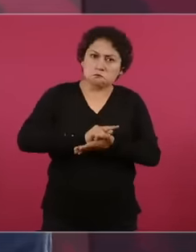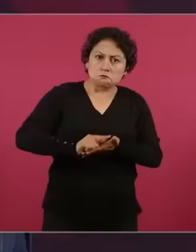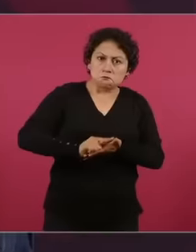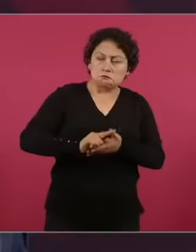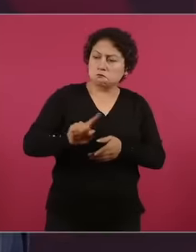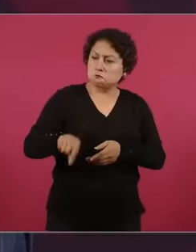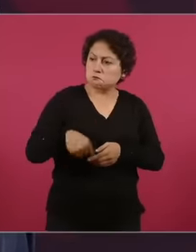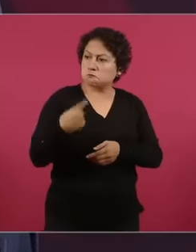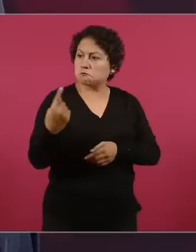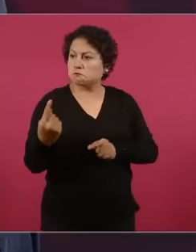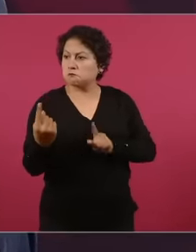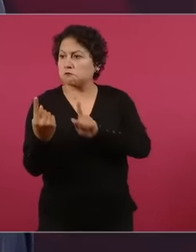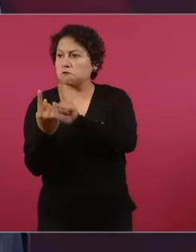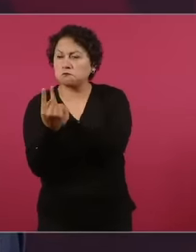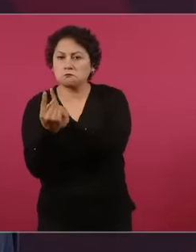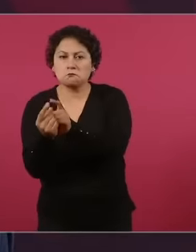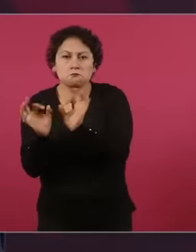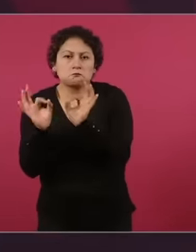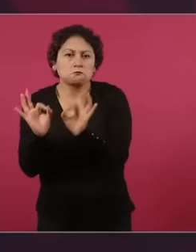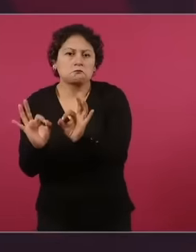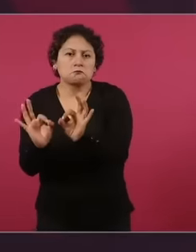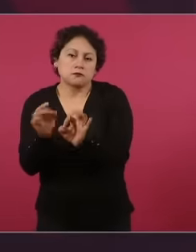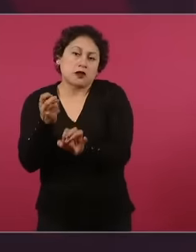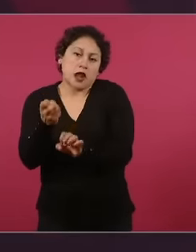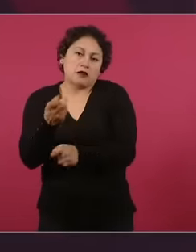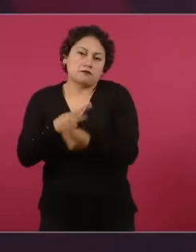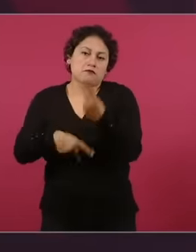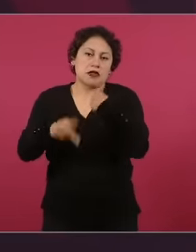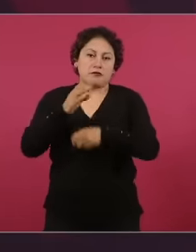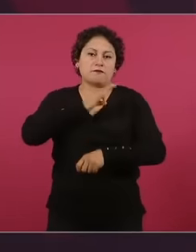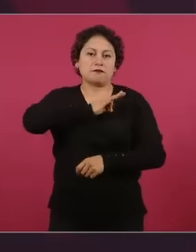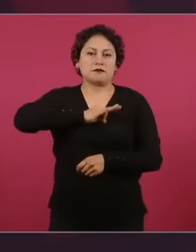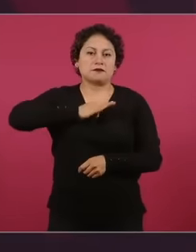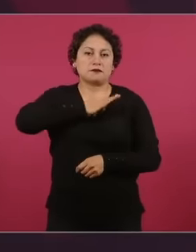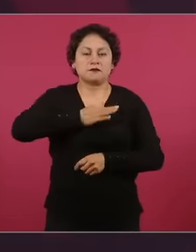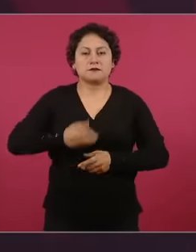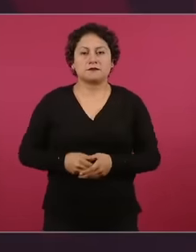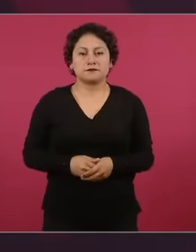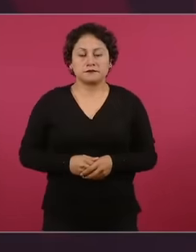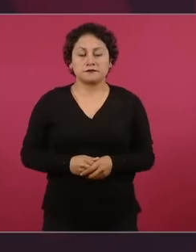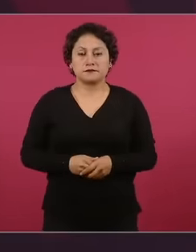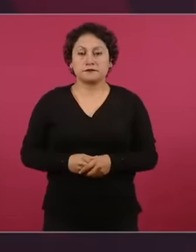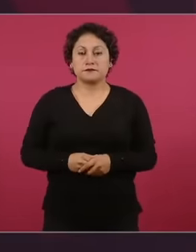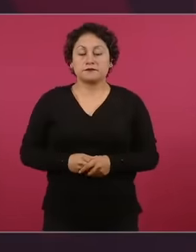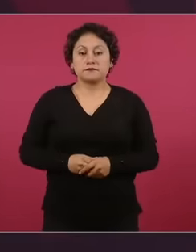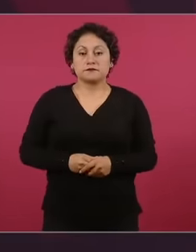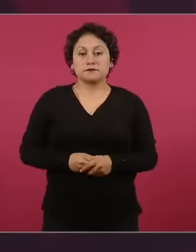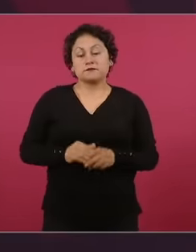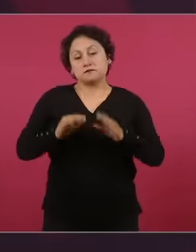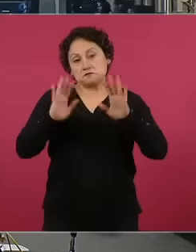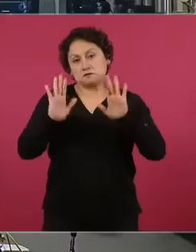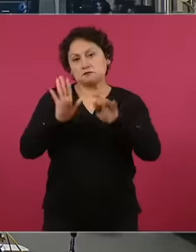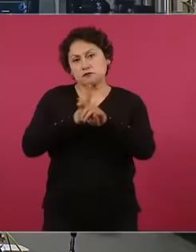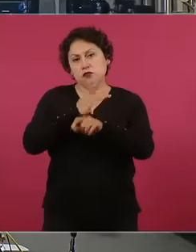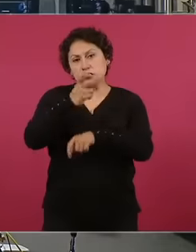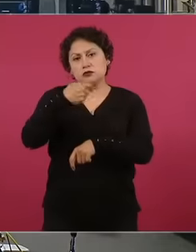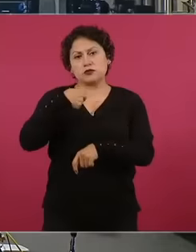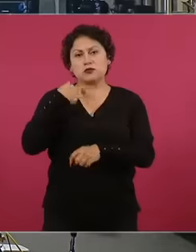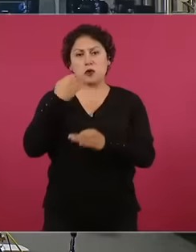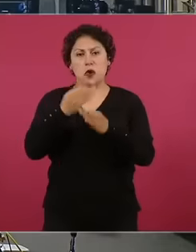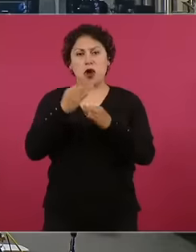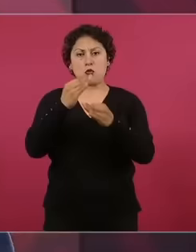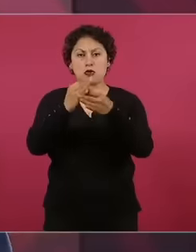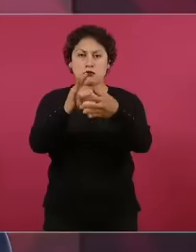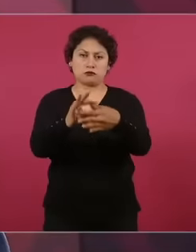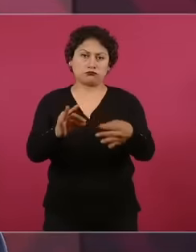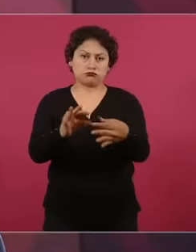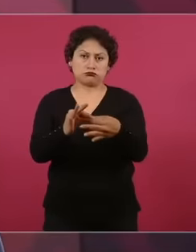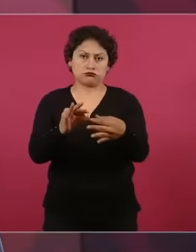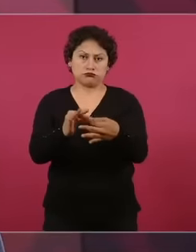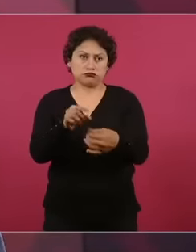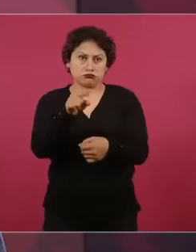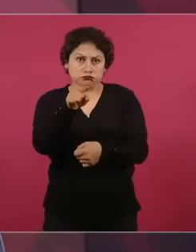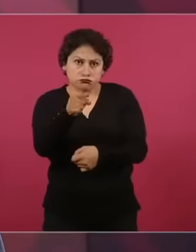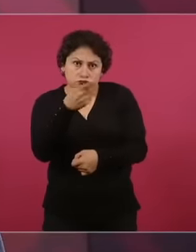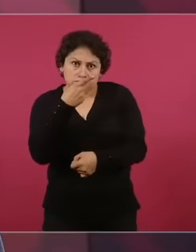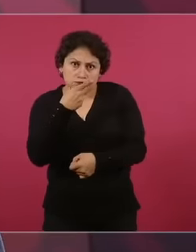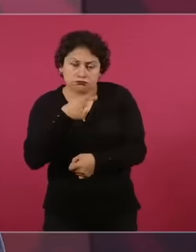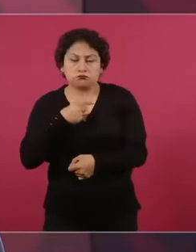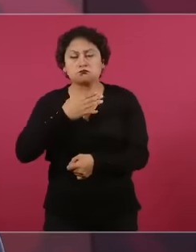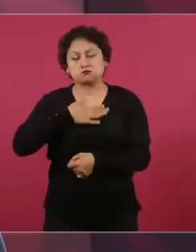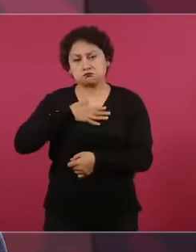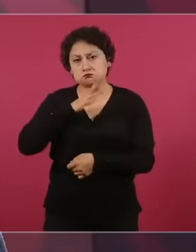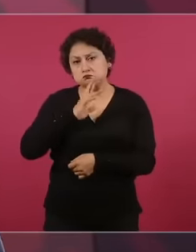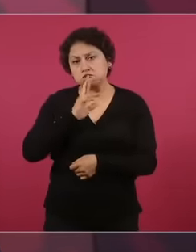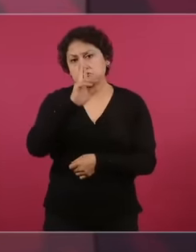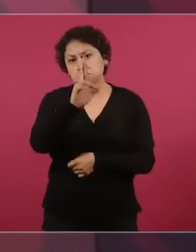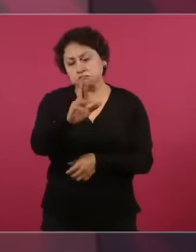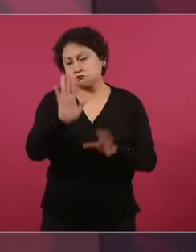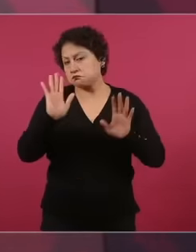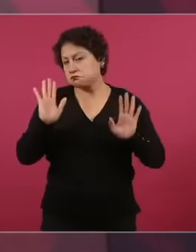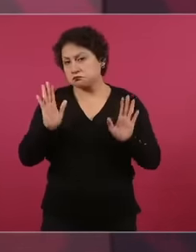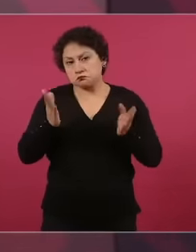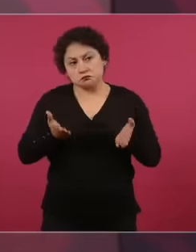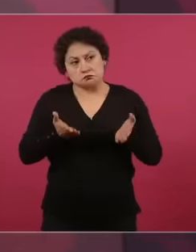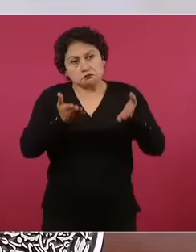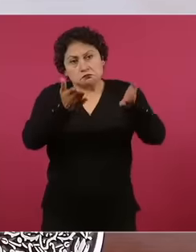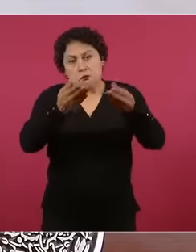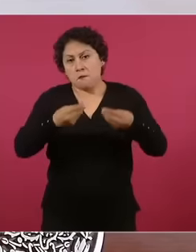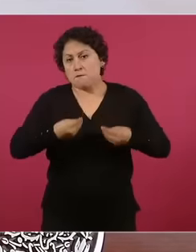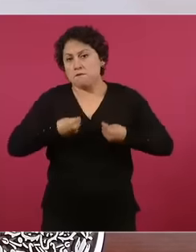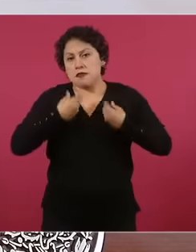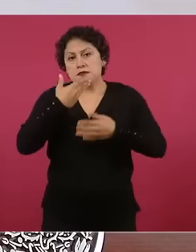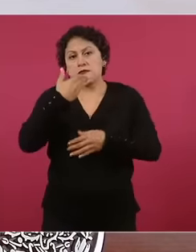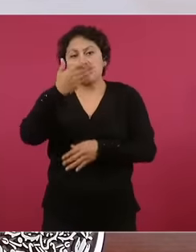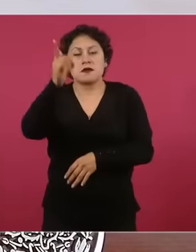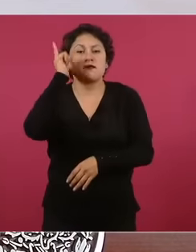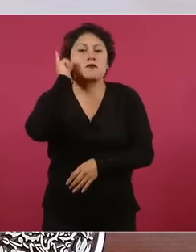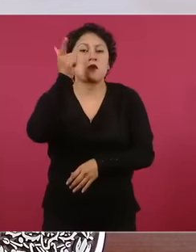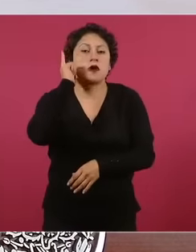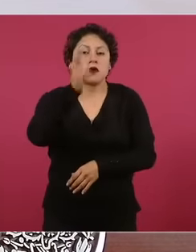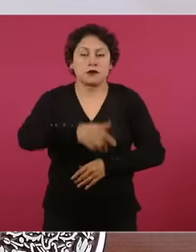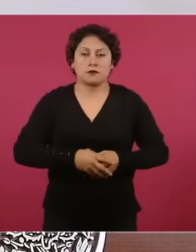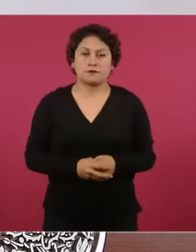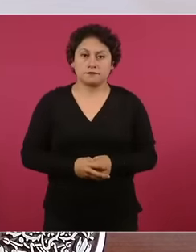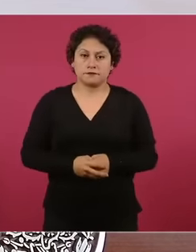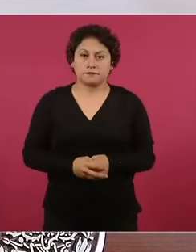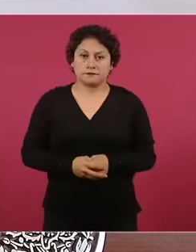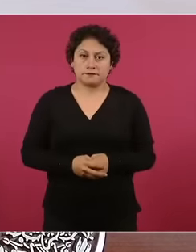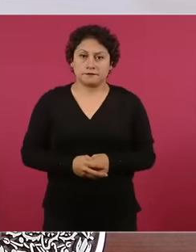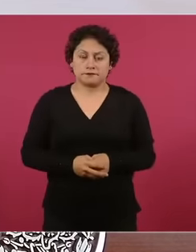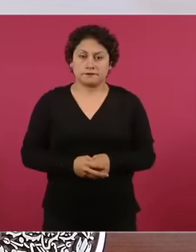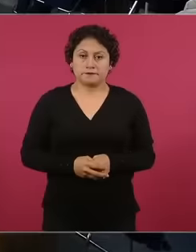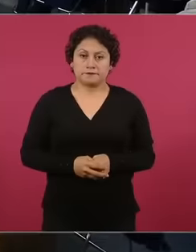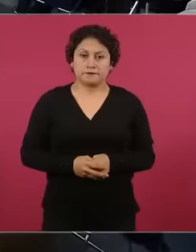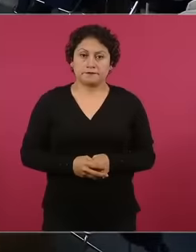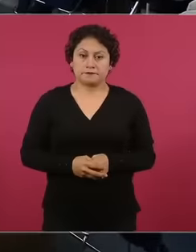not I wanted to let this one pass and I wish my adversary everything goes very well,